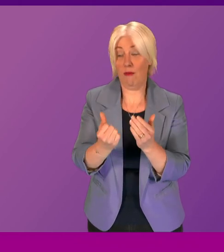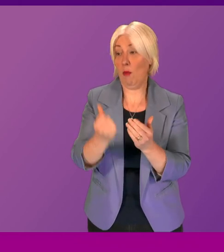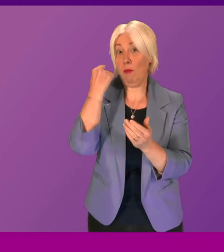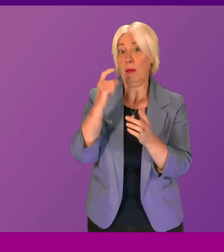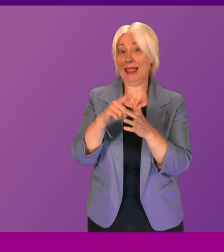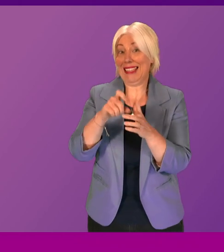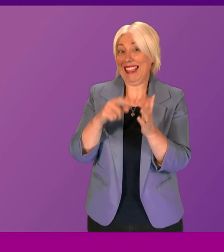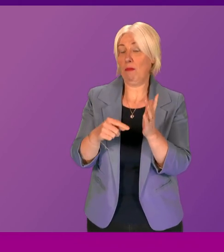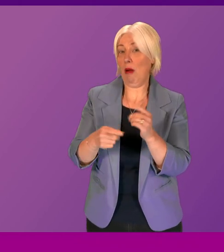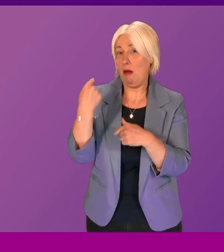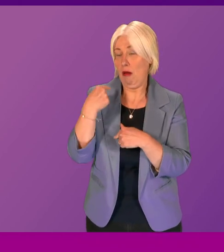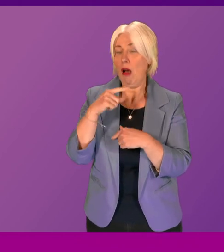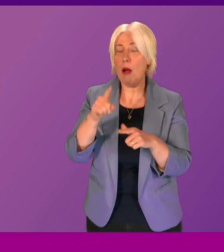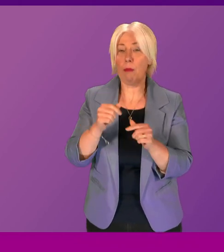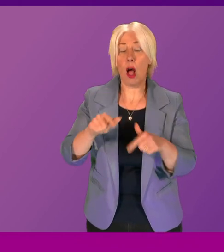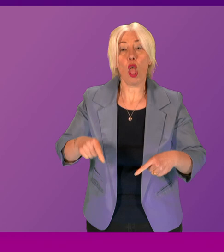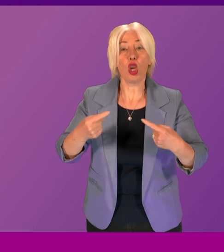These challenges are faced across the United Kingdom.